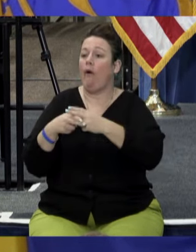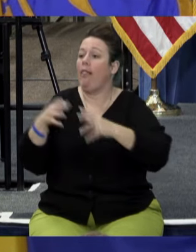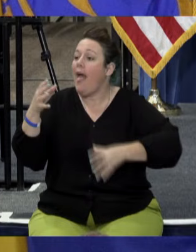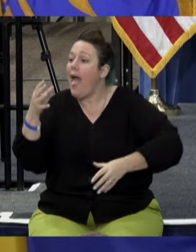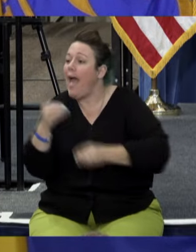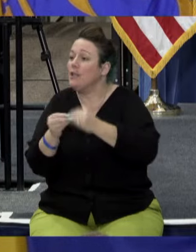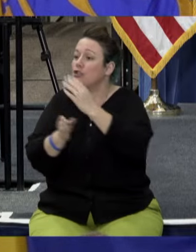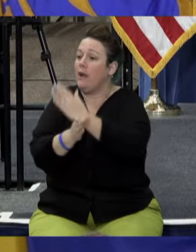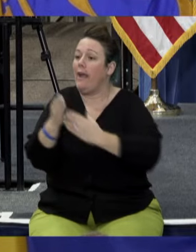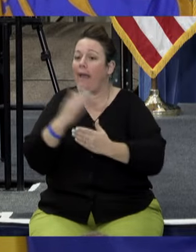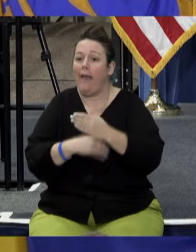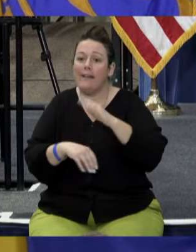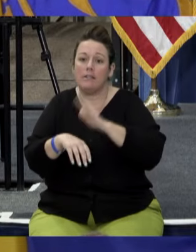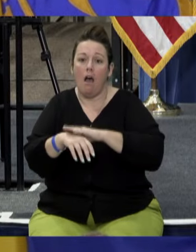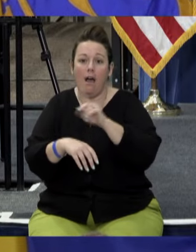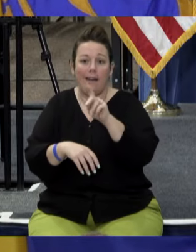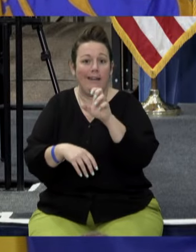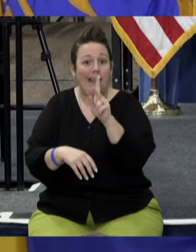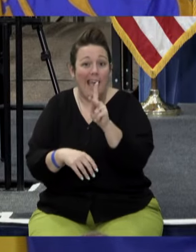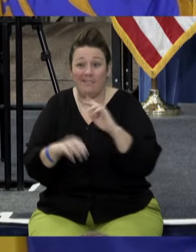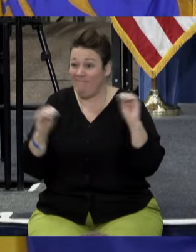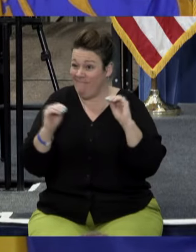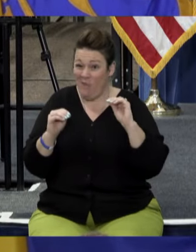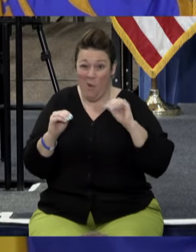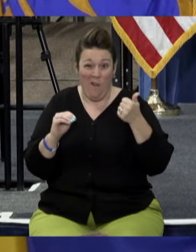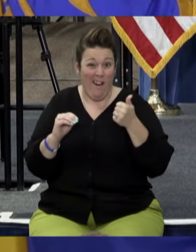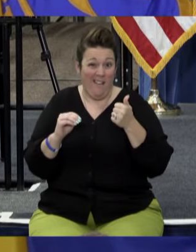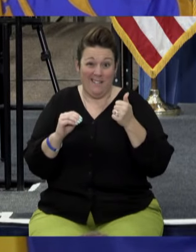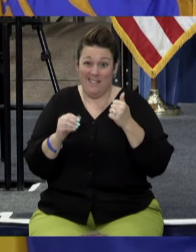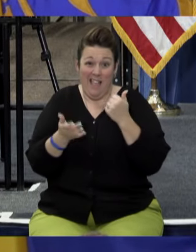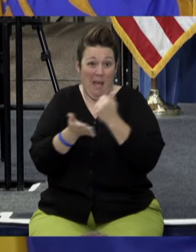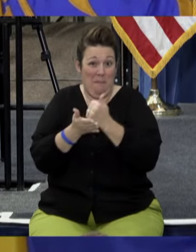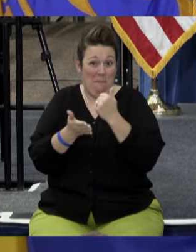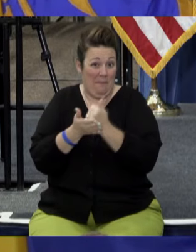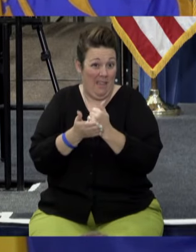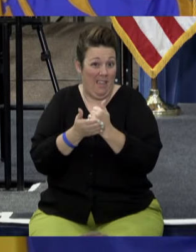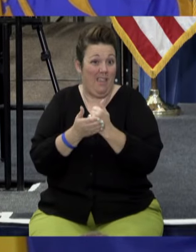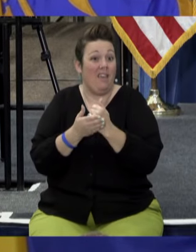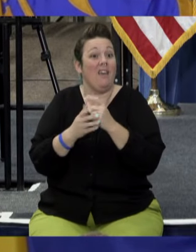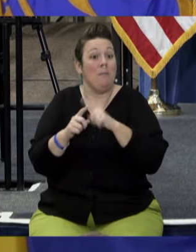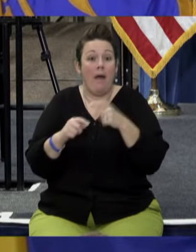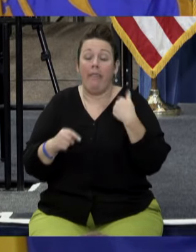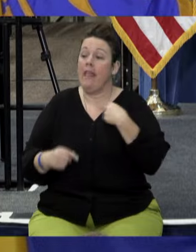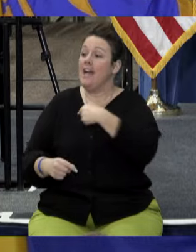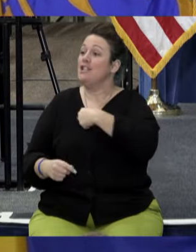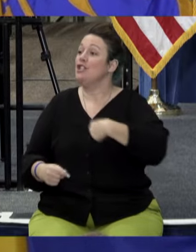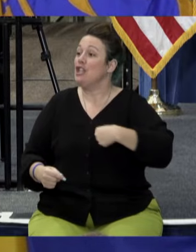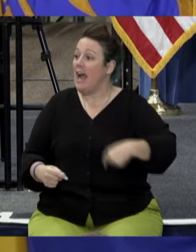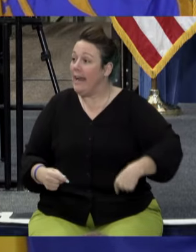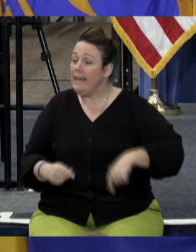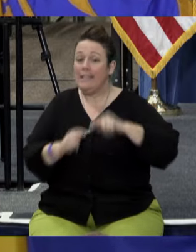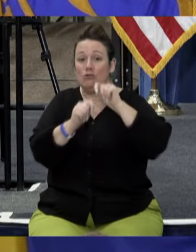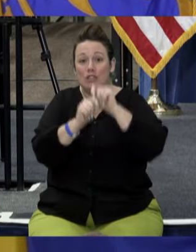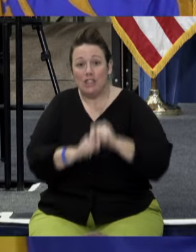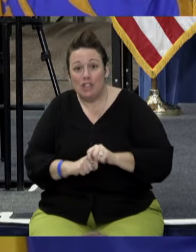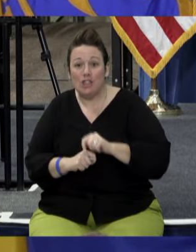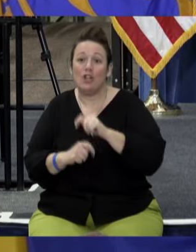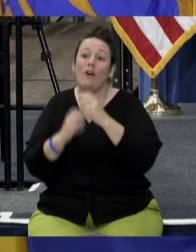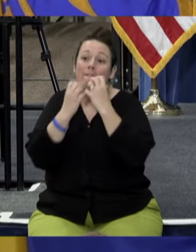I brought mom here. Nobody to help me. But to fulfill that Chinese traditional virtue of what